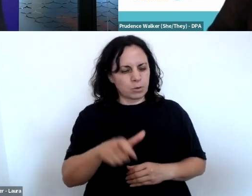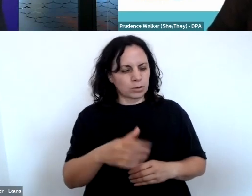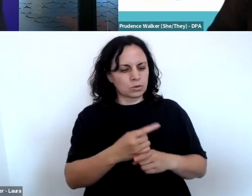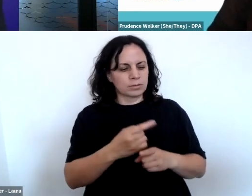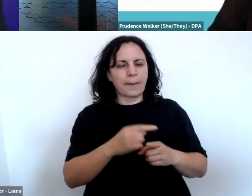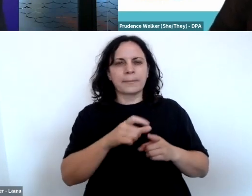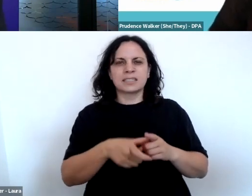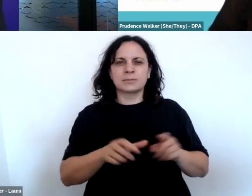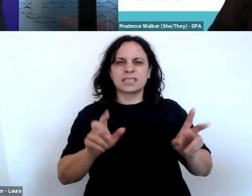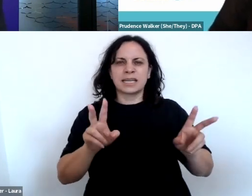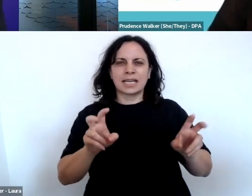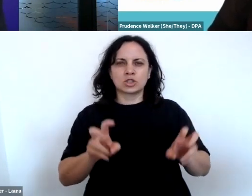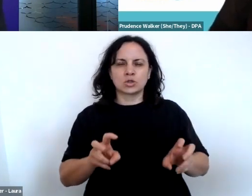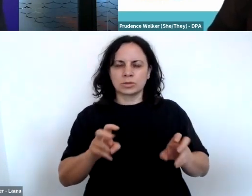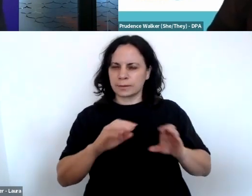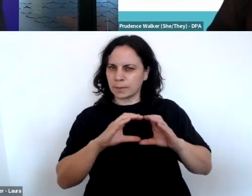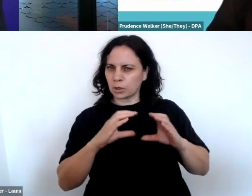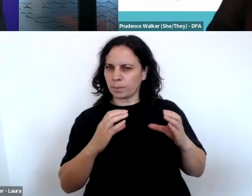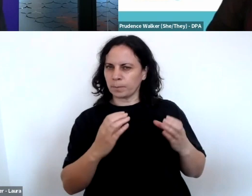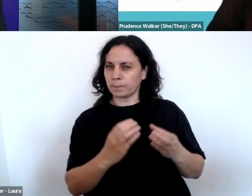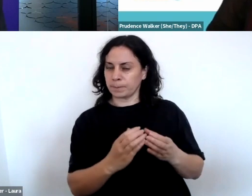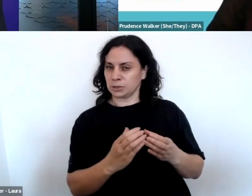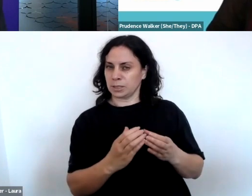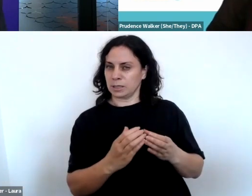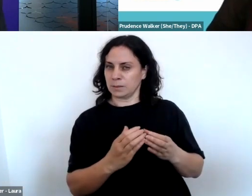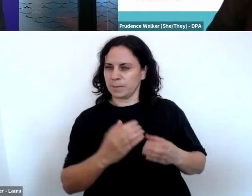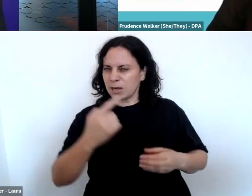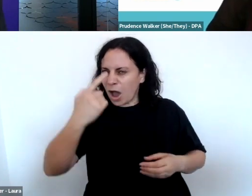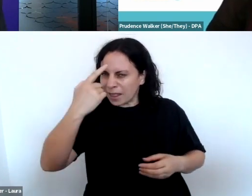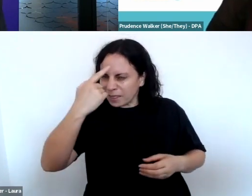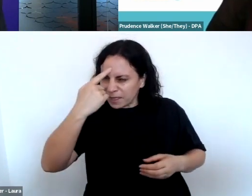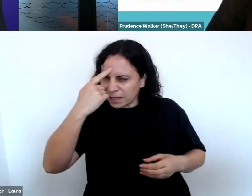but I think maybe they’re talking about the Office for Disability Issues